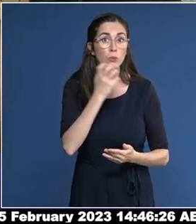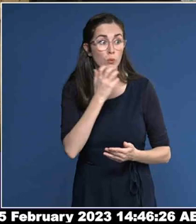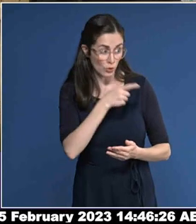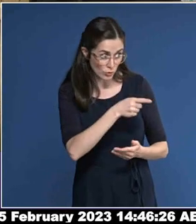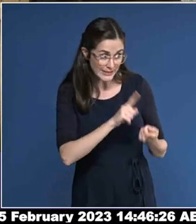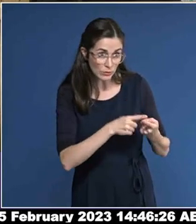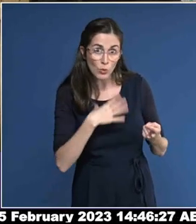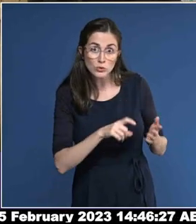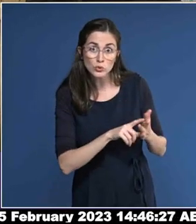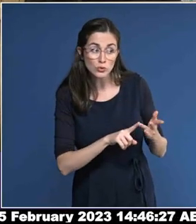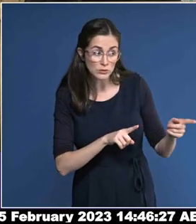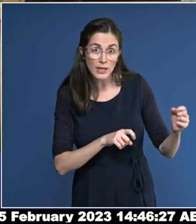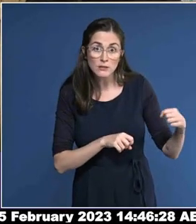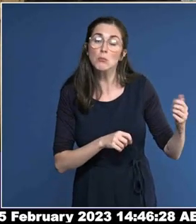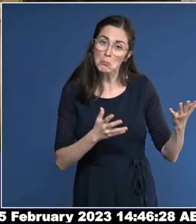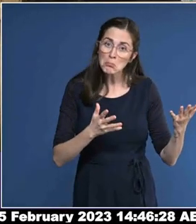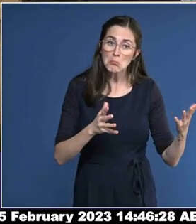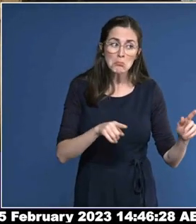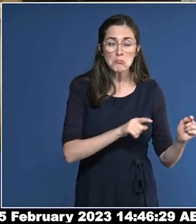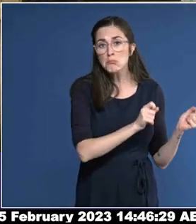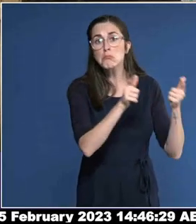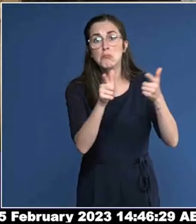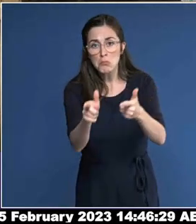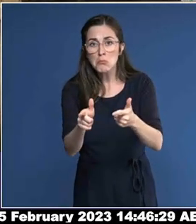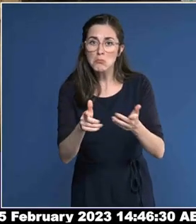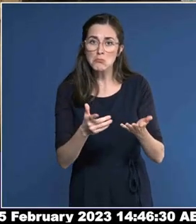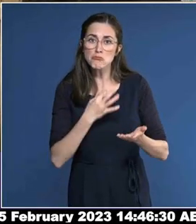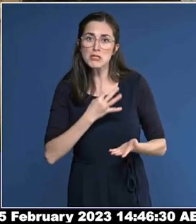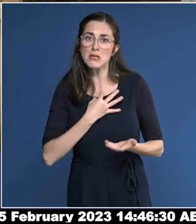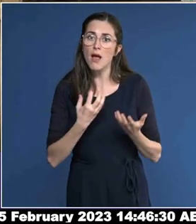that there is risk involved. MS EASTMAN: Well, what if exercising dignity of risk and